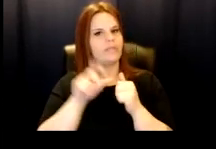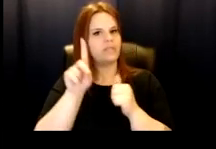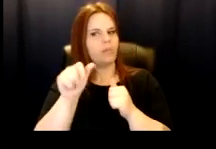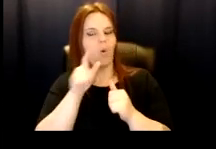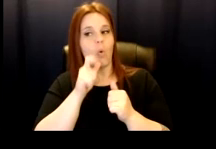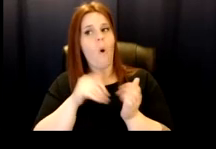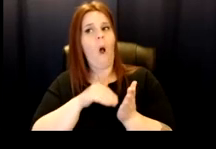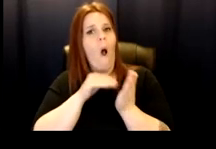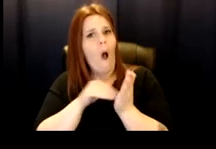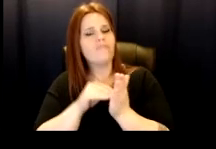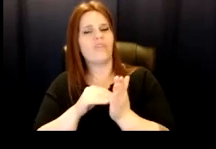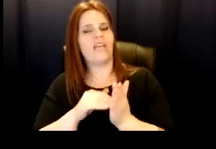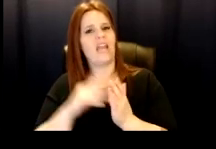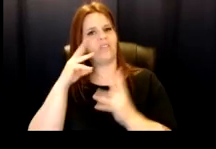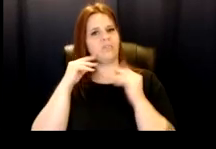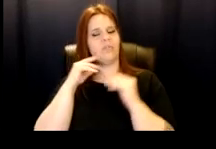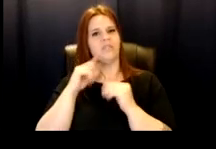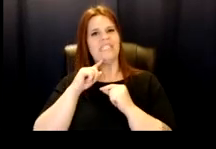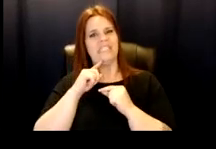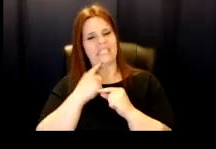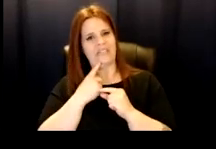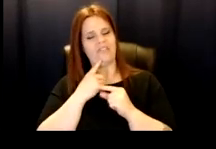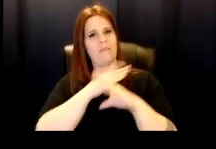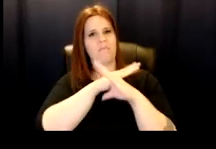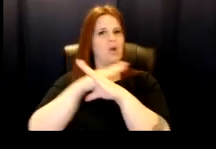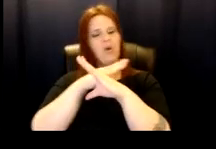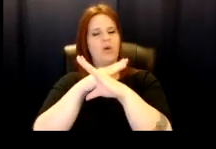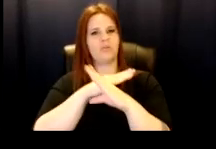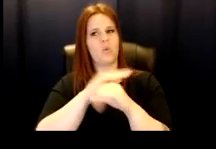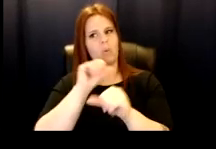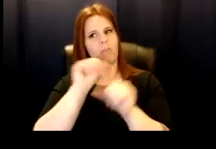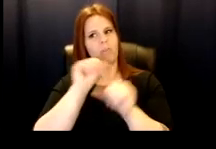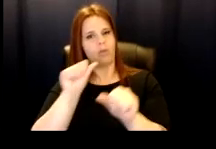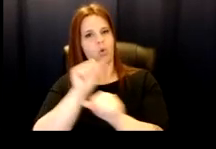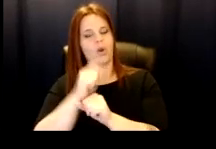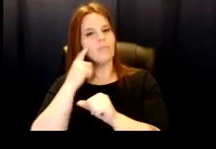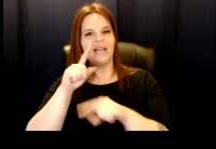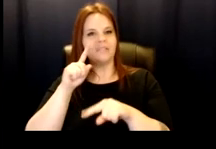have experienced significant barriers getting to work because of inaccessible transportation,